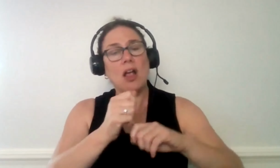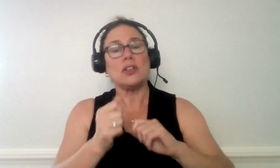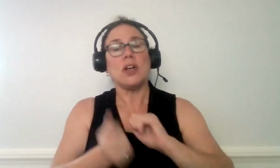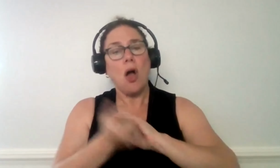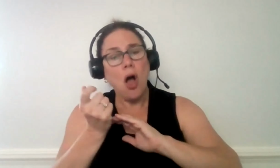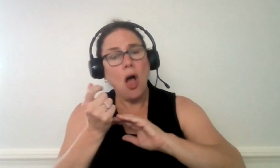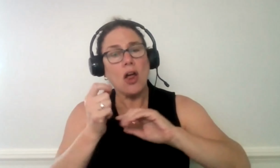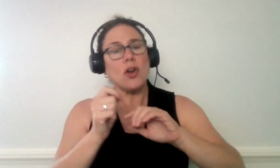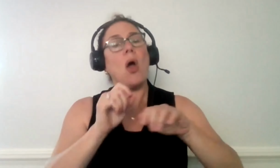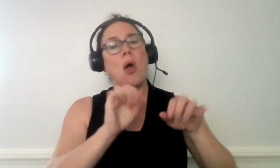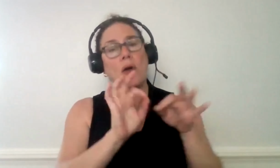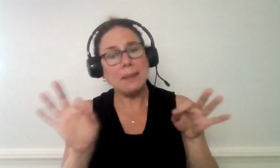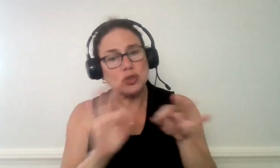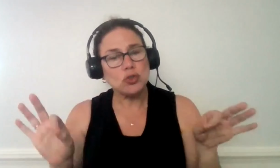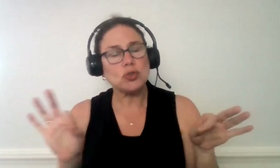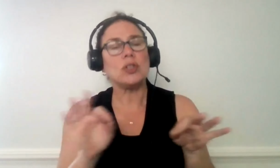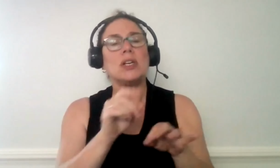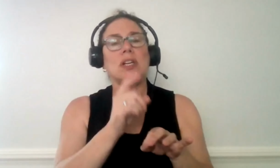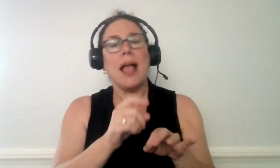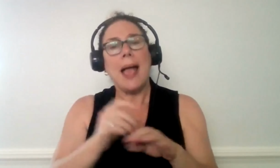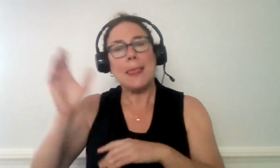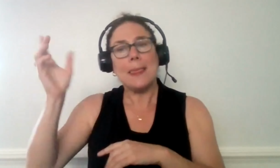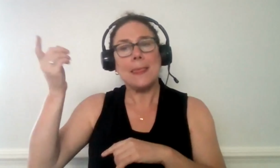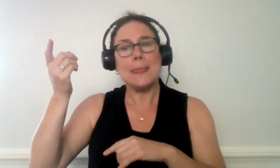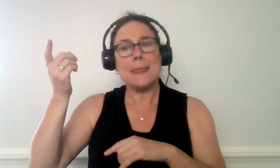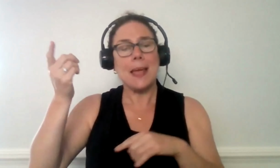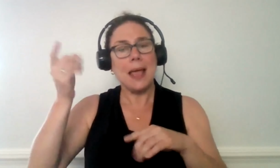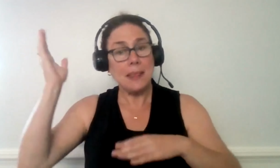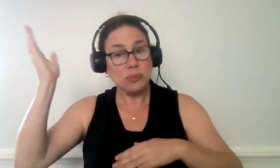Also, the presenters should be formatting their PowerPoint presentations